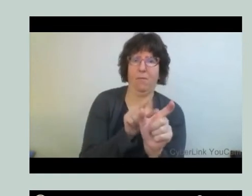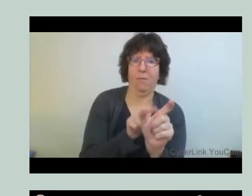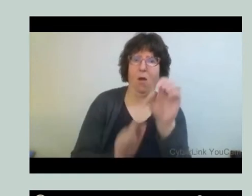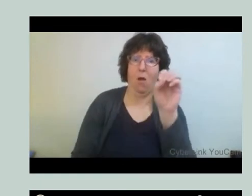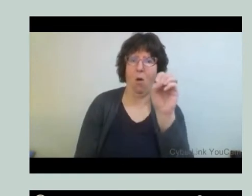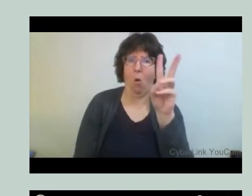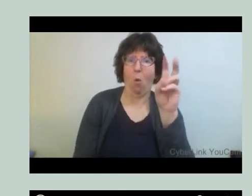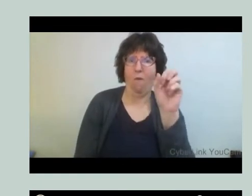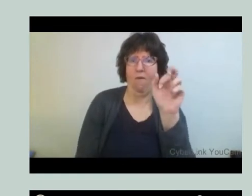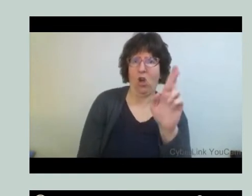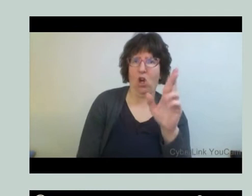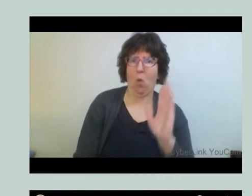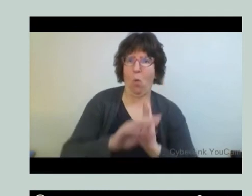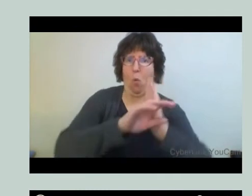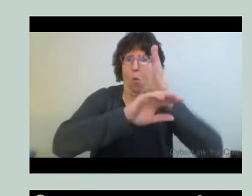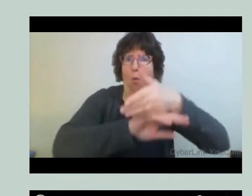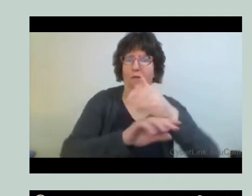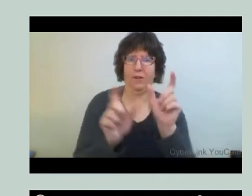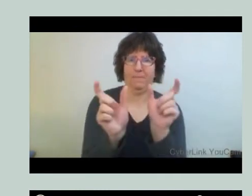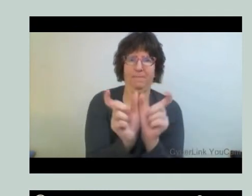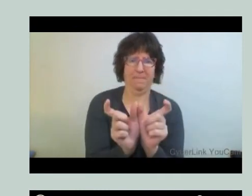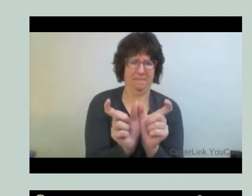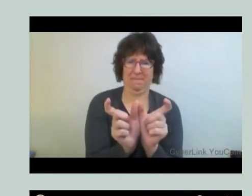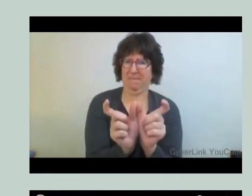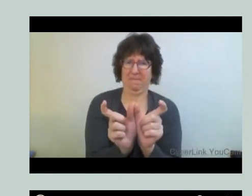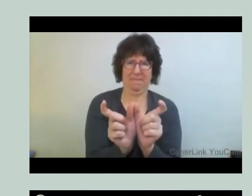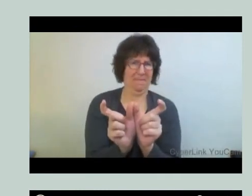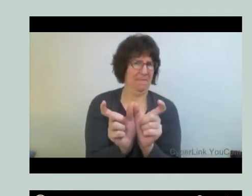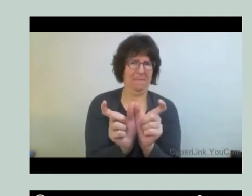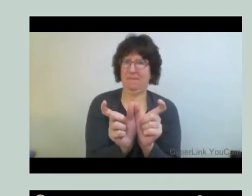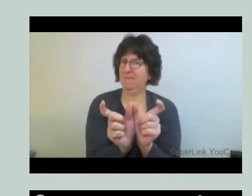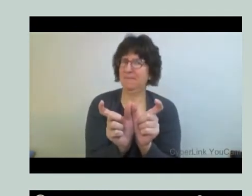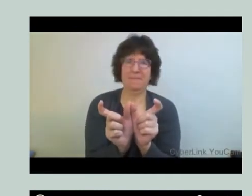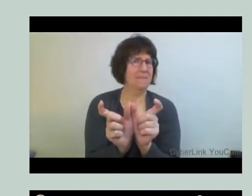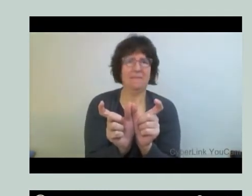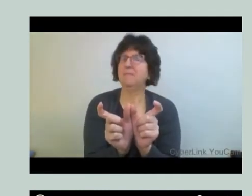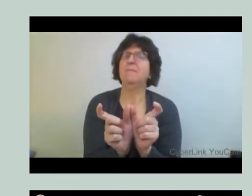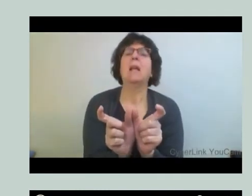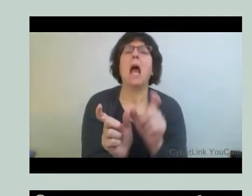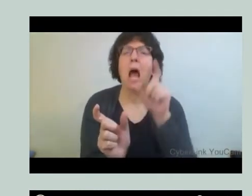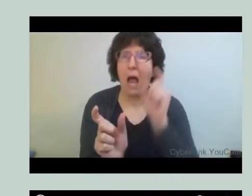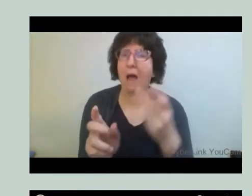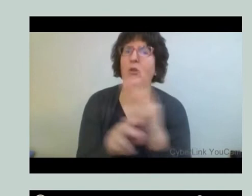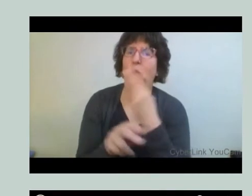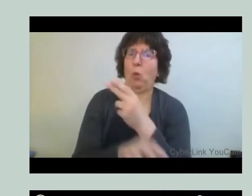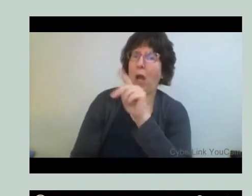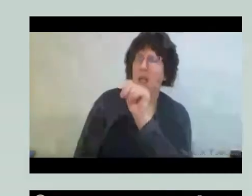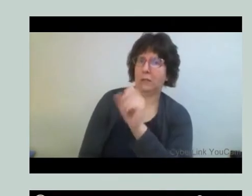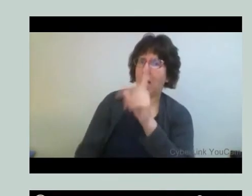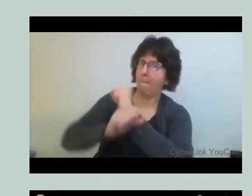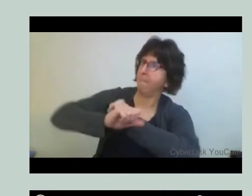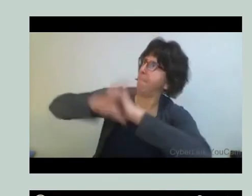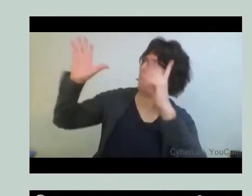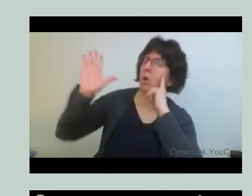It's got the word 'get' as a verb and the word 'over' as a preposition. But what does it mean?